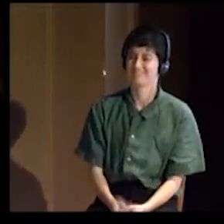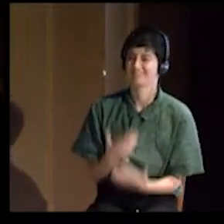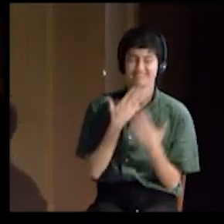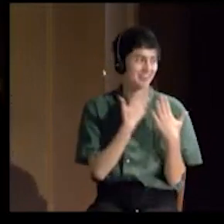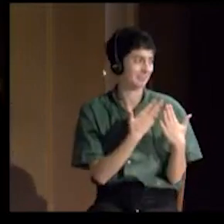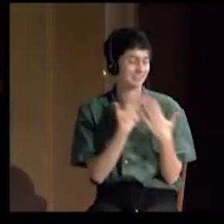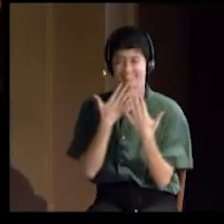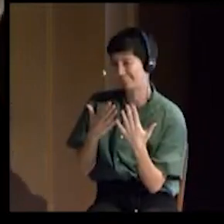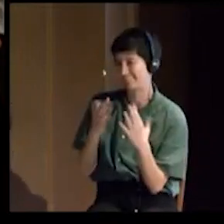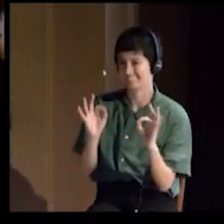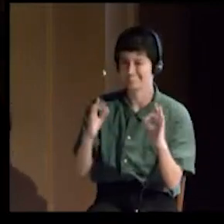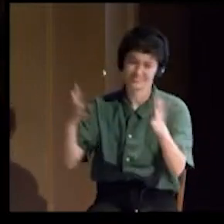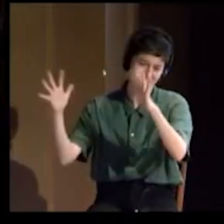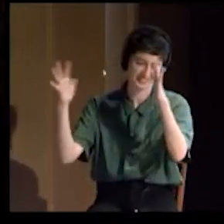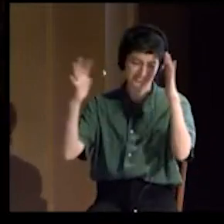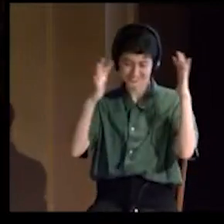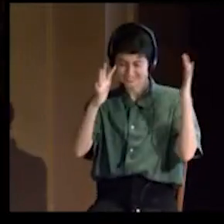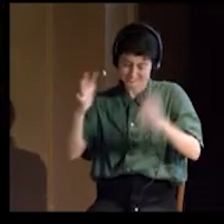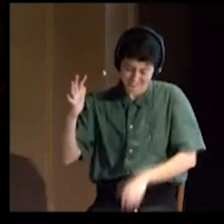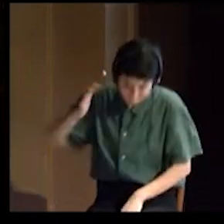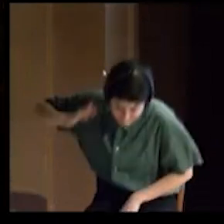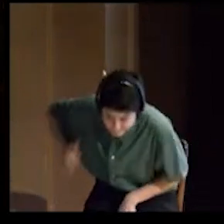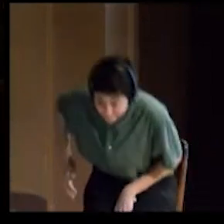(audience applauds)